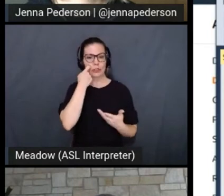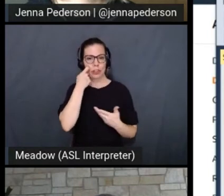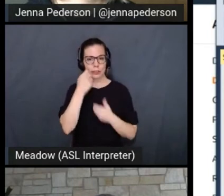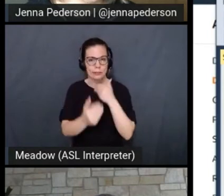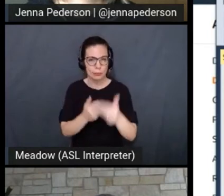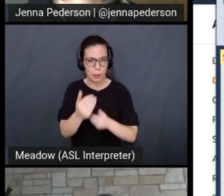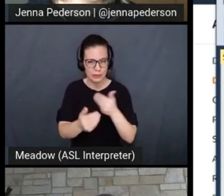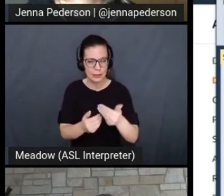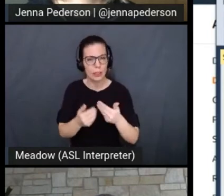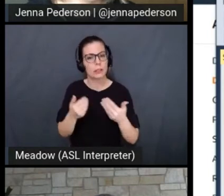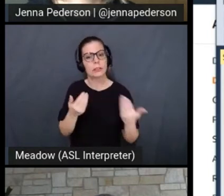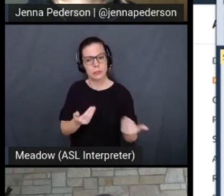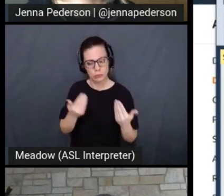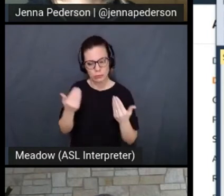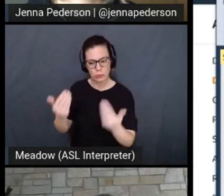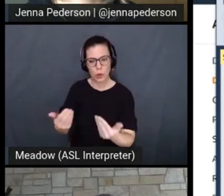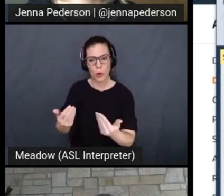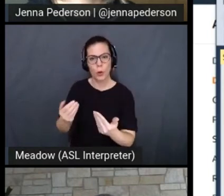go to launch the instance